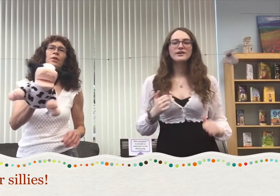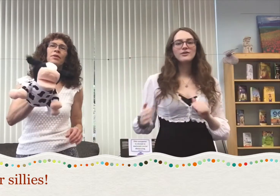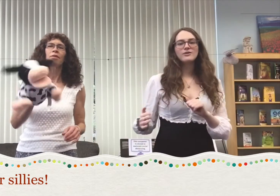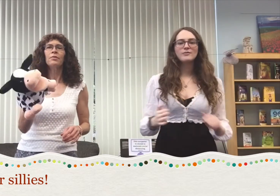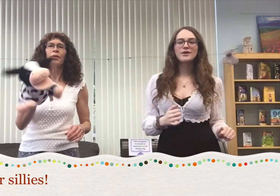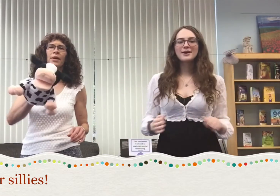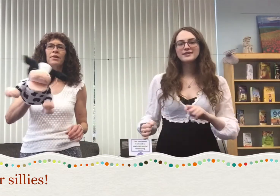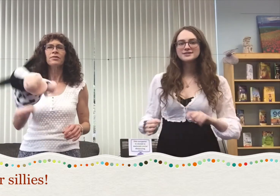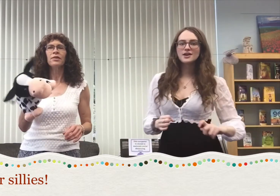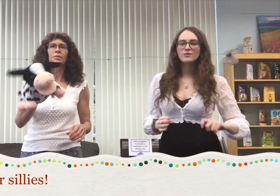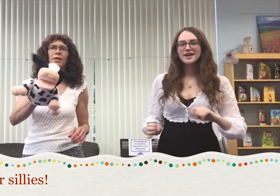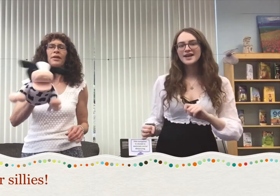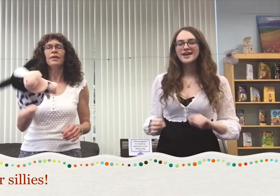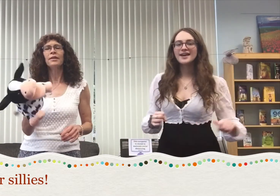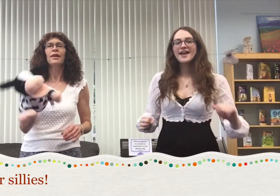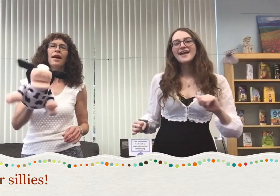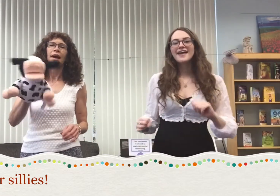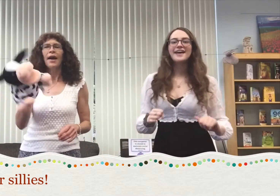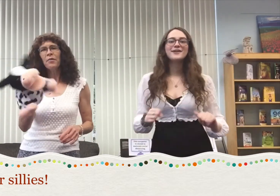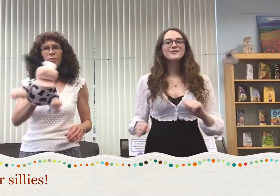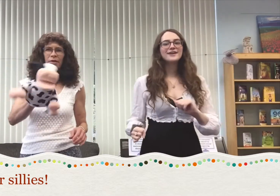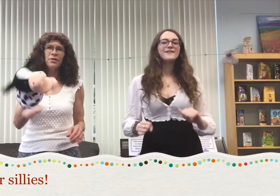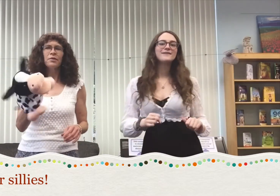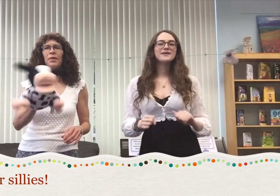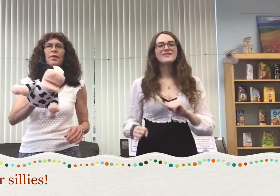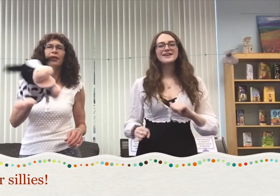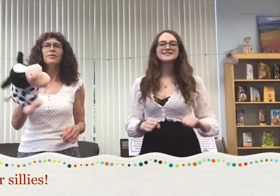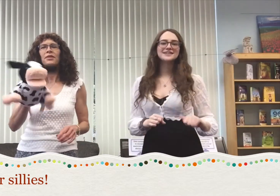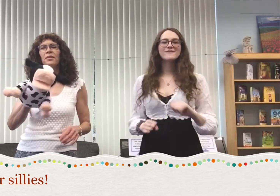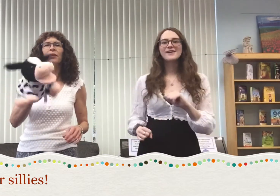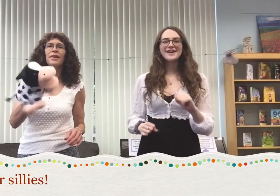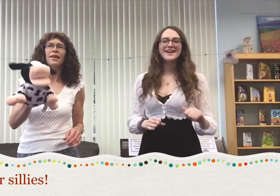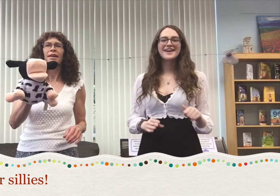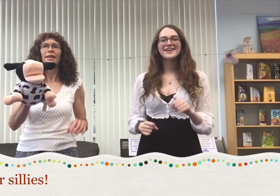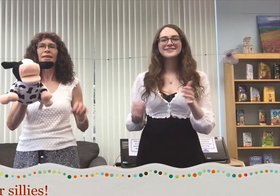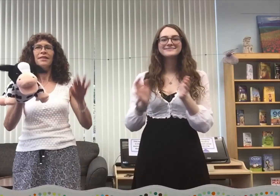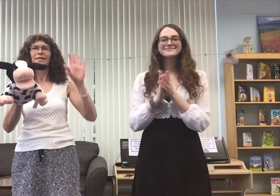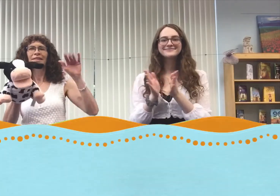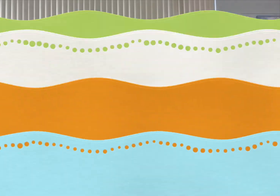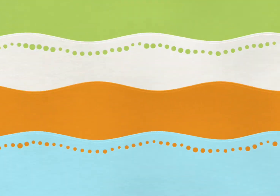and wiggle my waggles away and wiggle my waggles away! [claps]